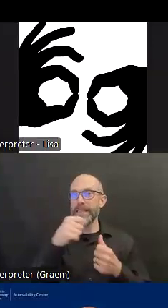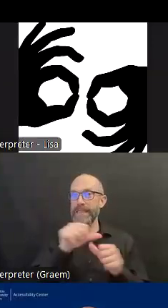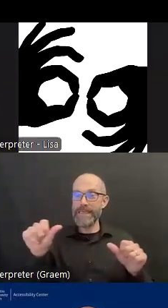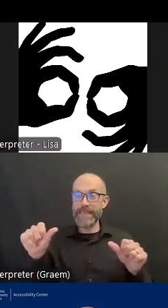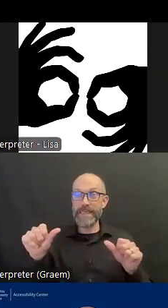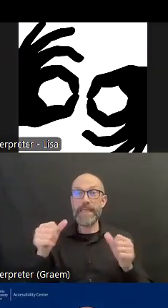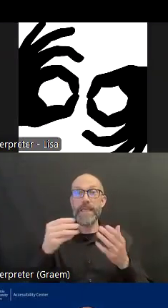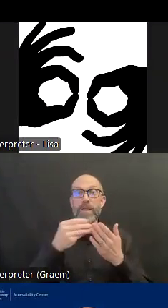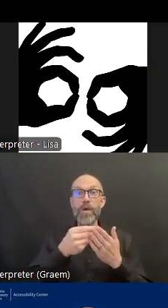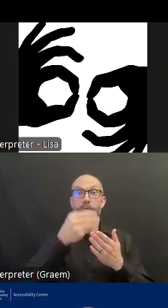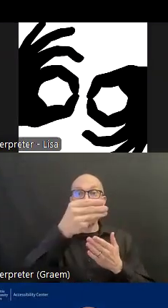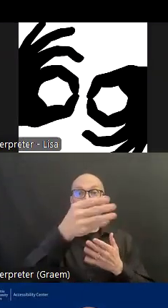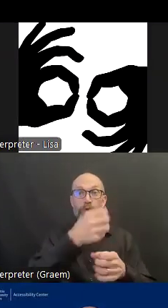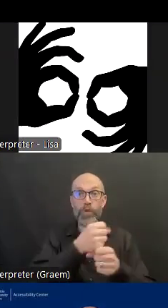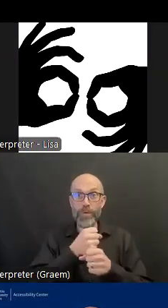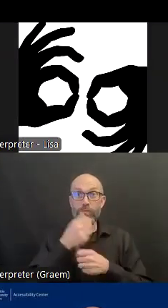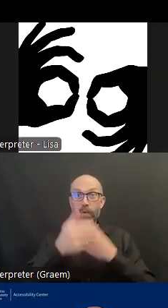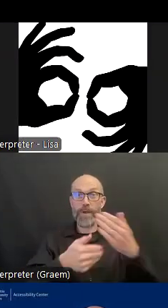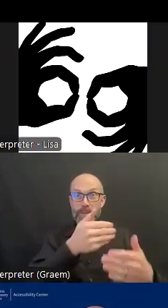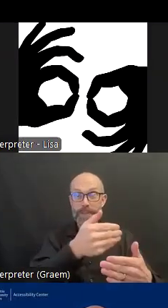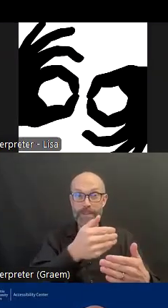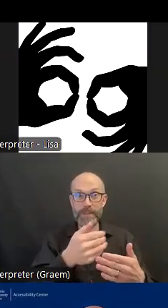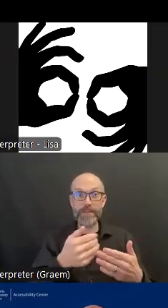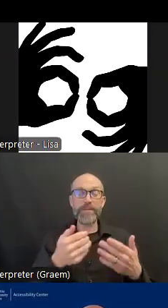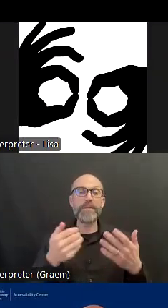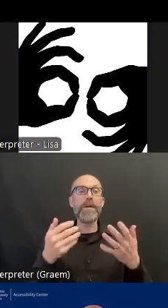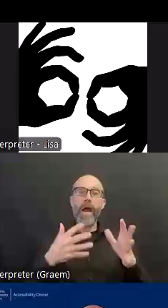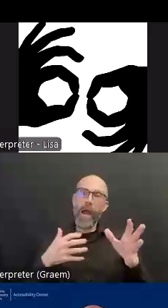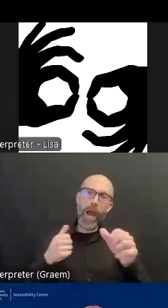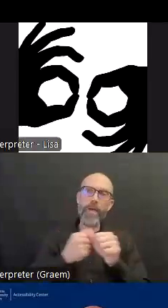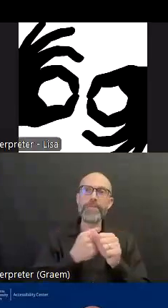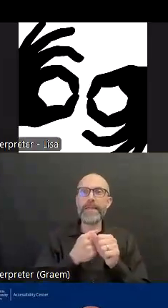processes, make sure that you update those procedures so